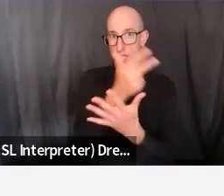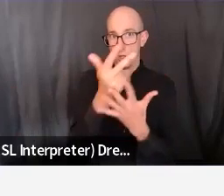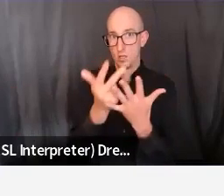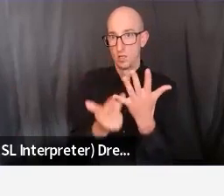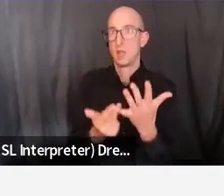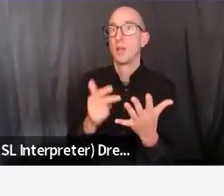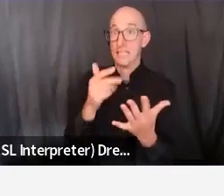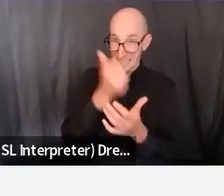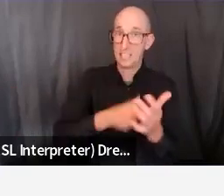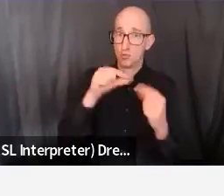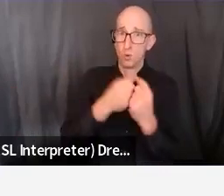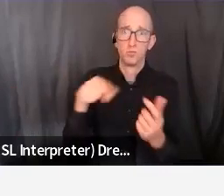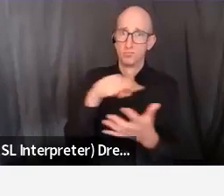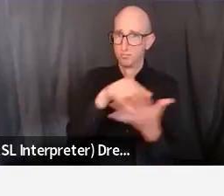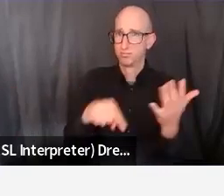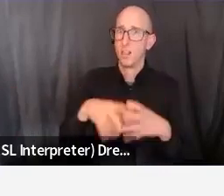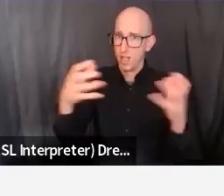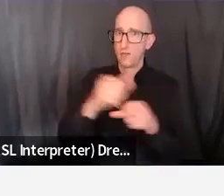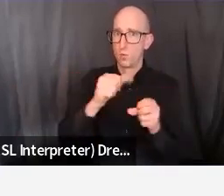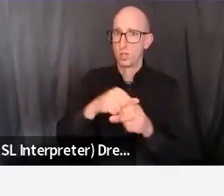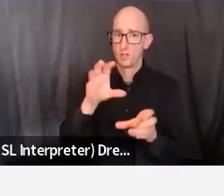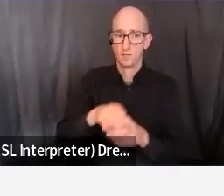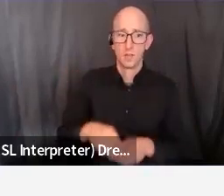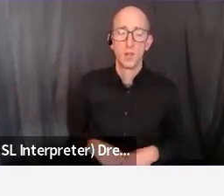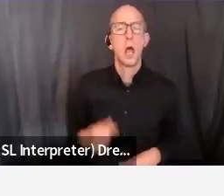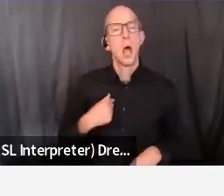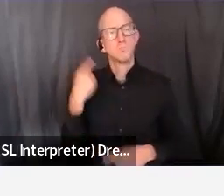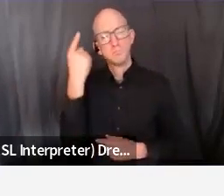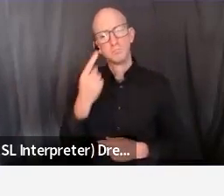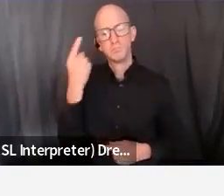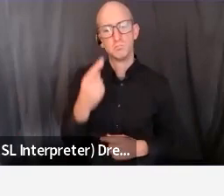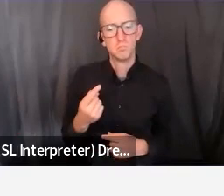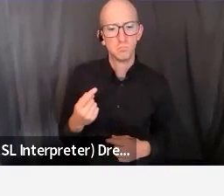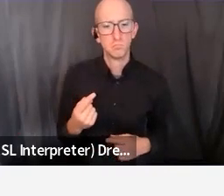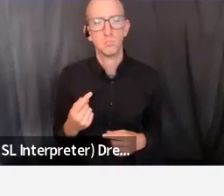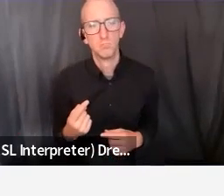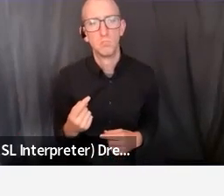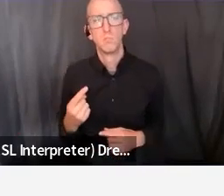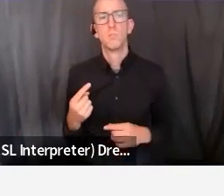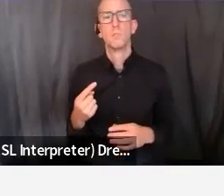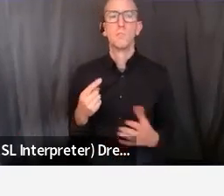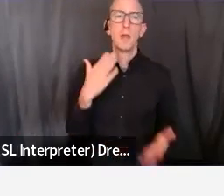Thank you, Brennan. All right. And again, I think we've had a couple of questions trickle in about some of the